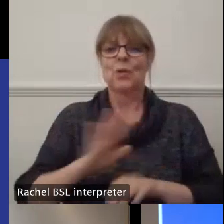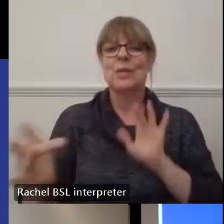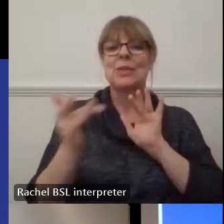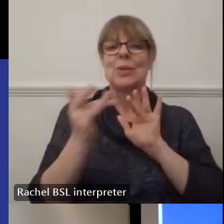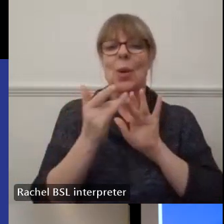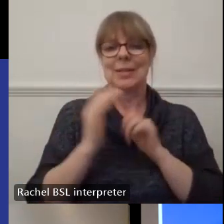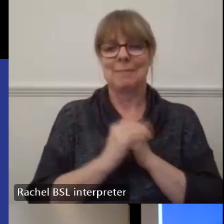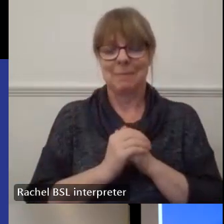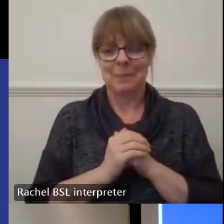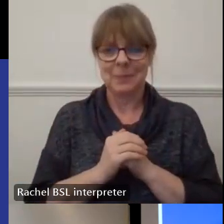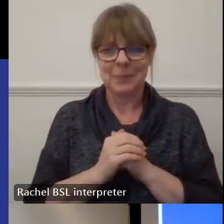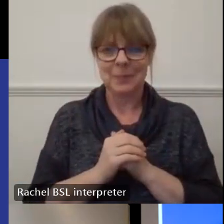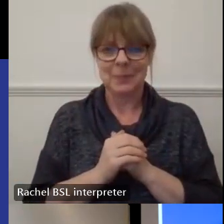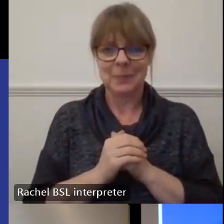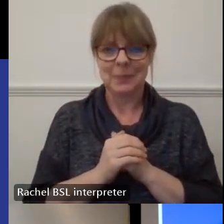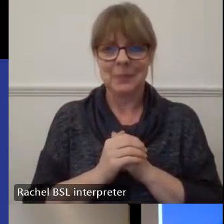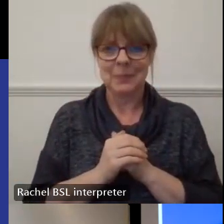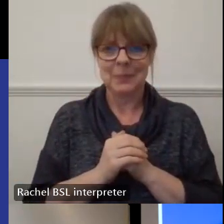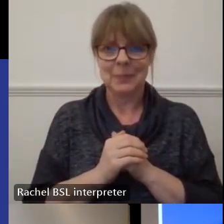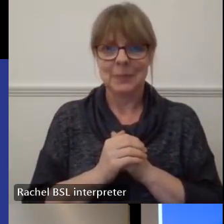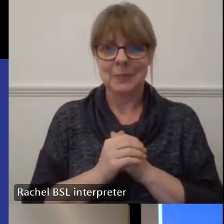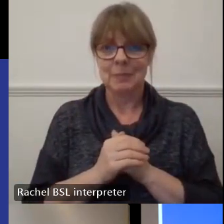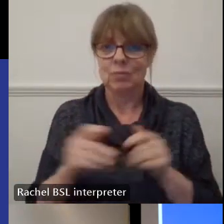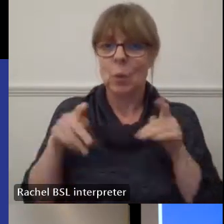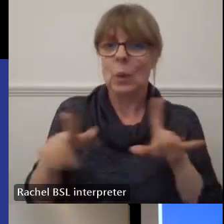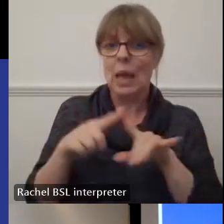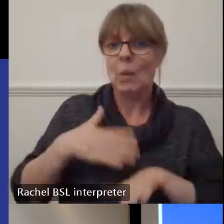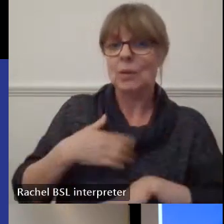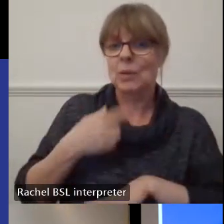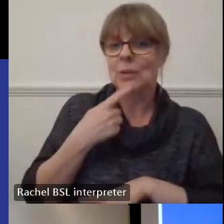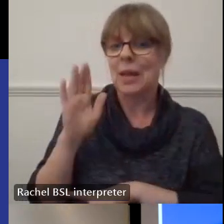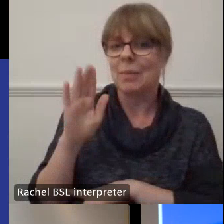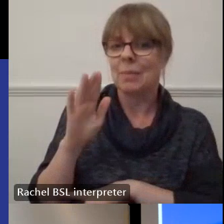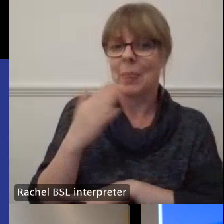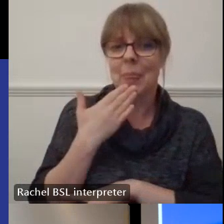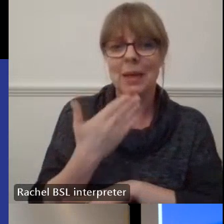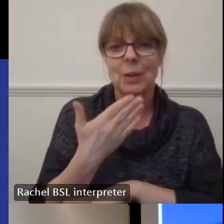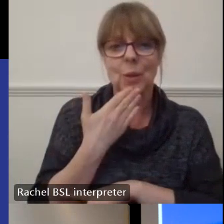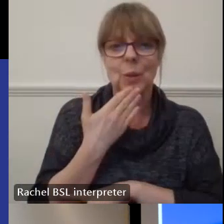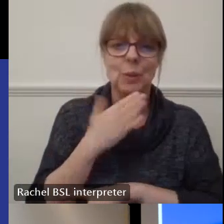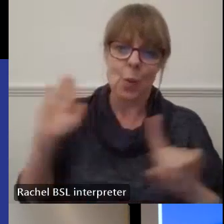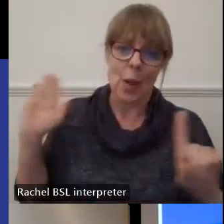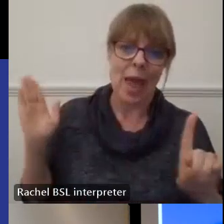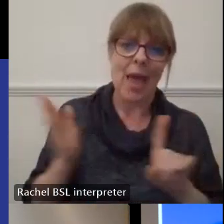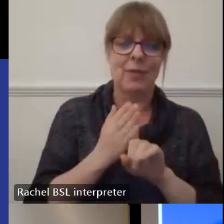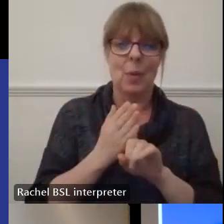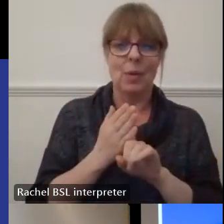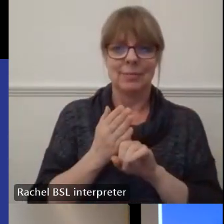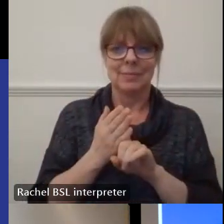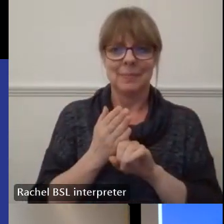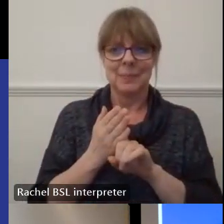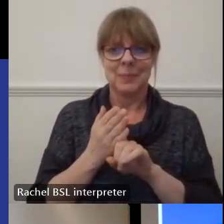So on that note, I just want to say thanks very much for everybody, and we will see you in cyberspace,